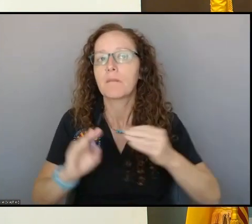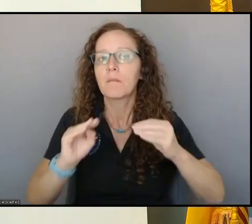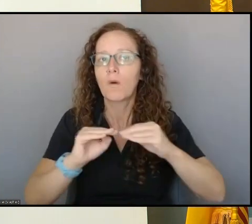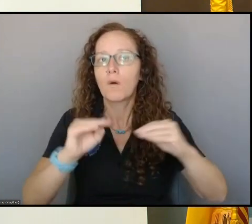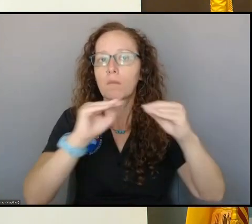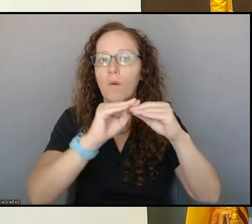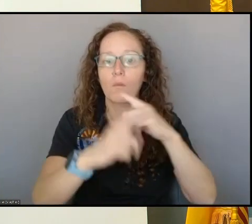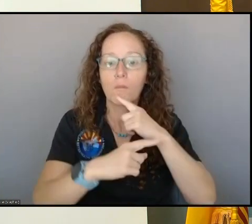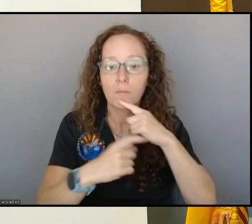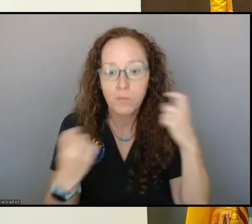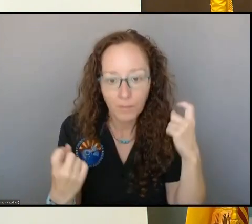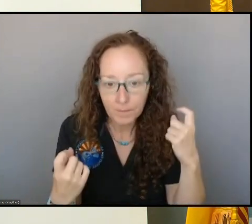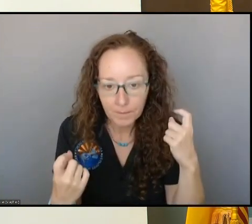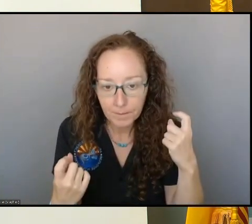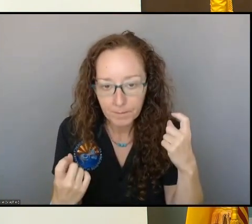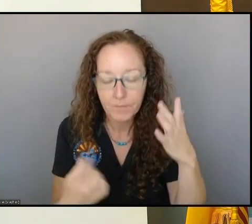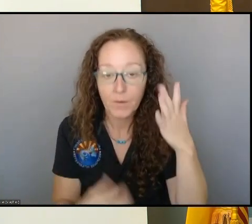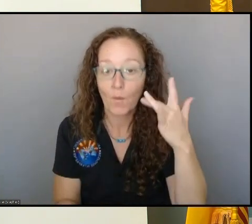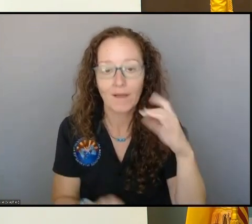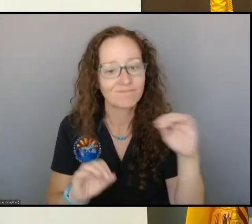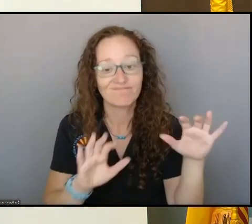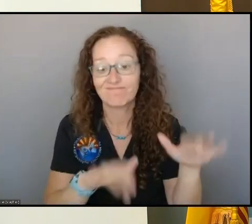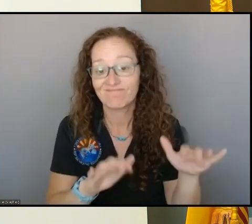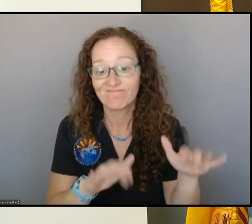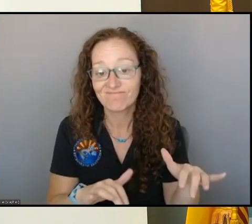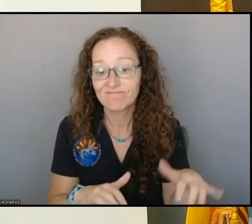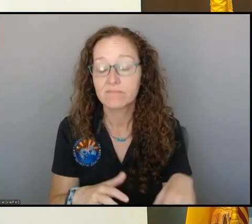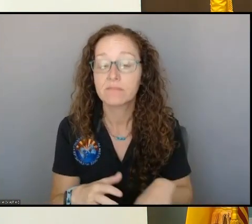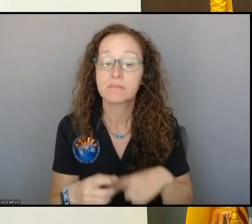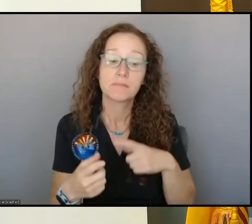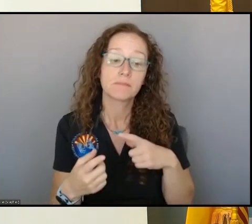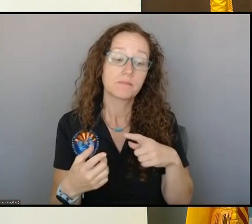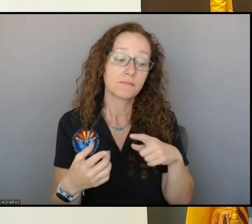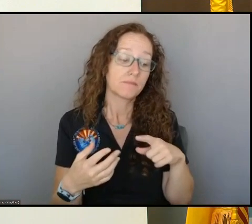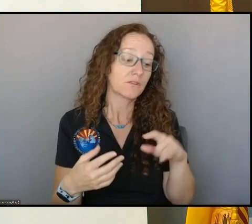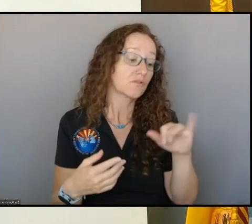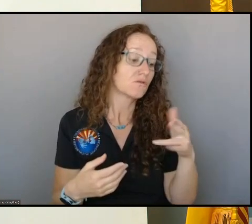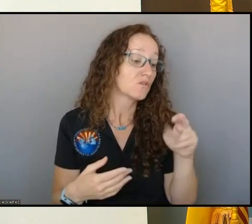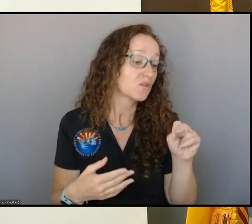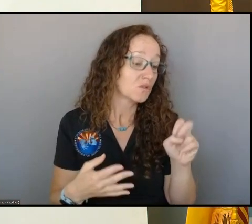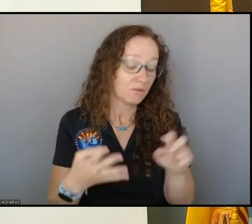until mid to late June that we get to that peak. And when we